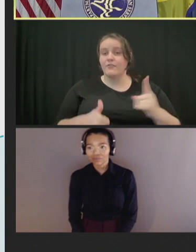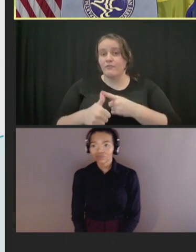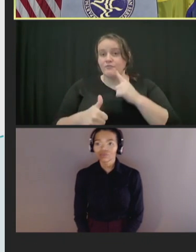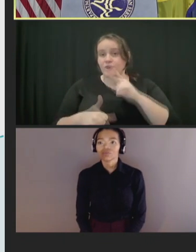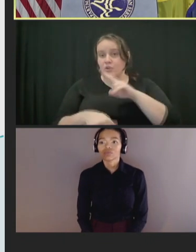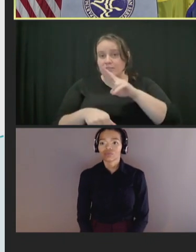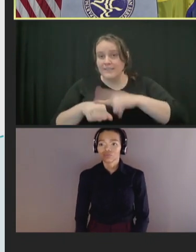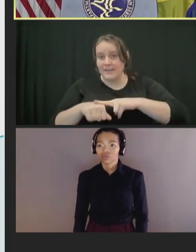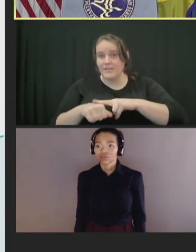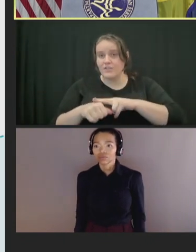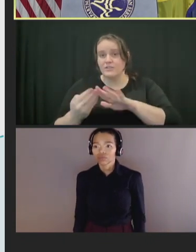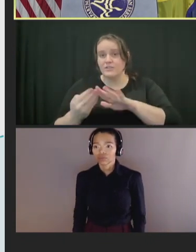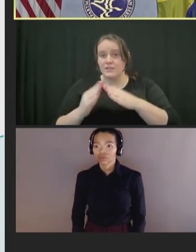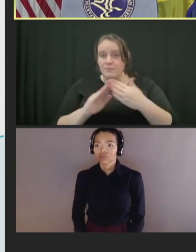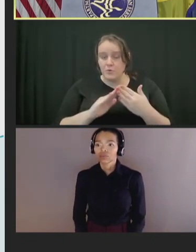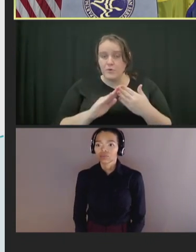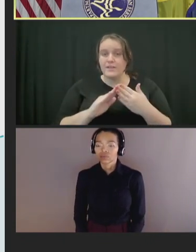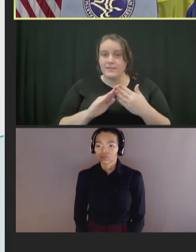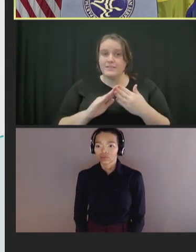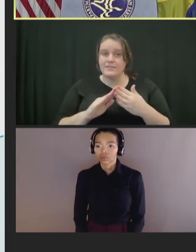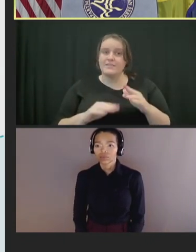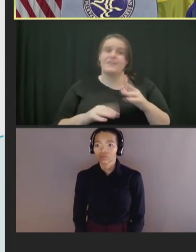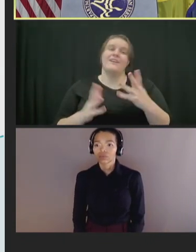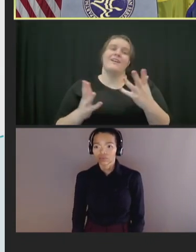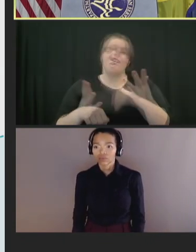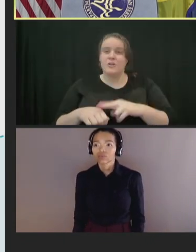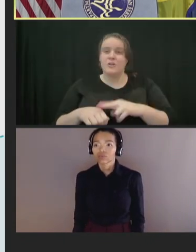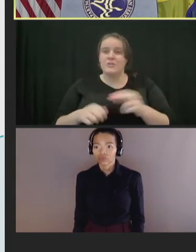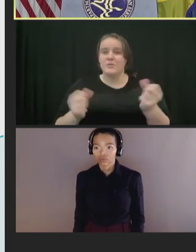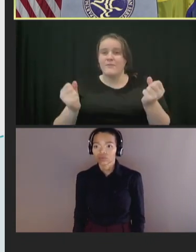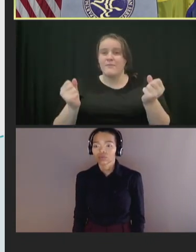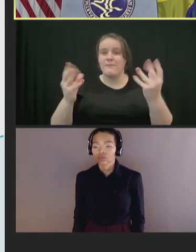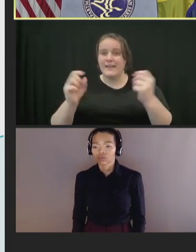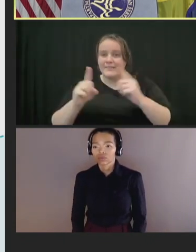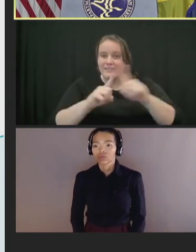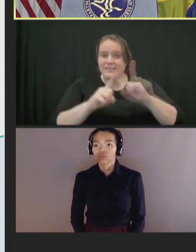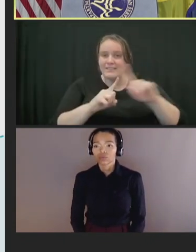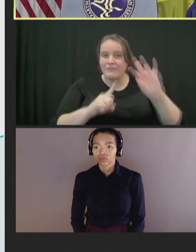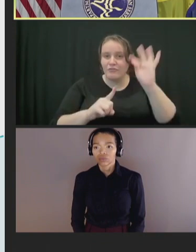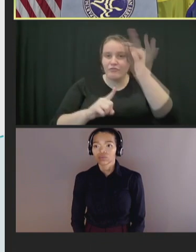And of course, we have many federal departments with have -- health programs,